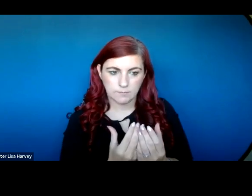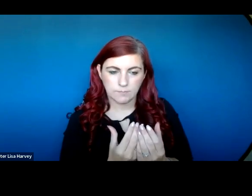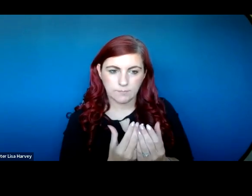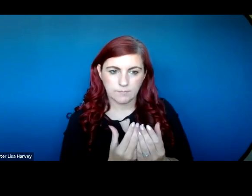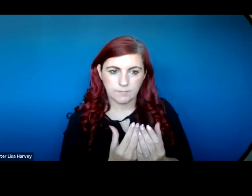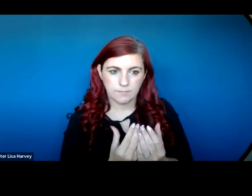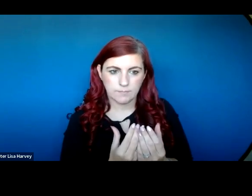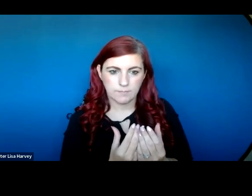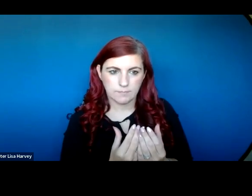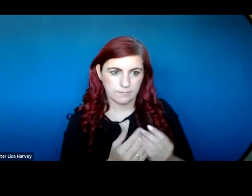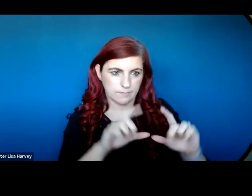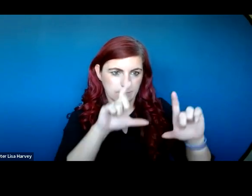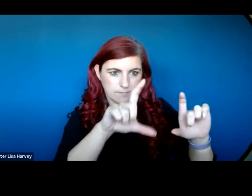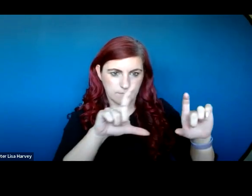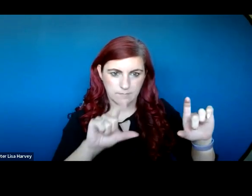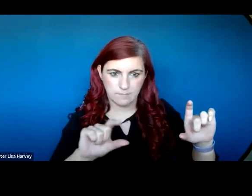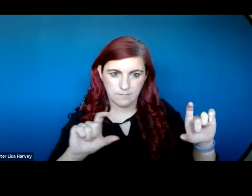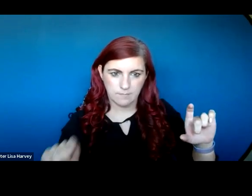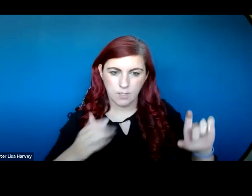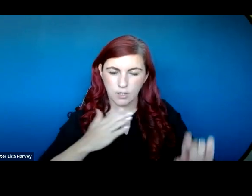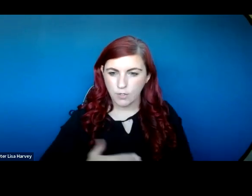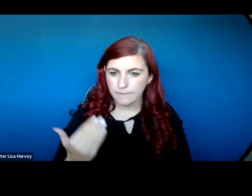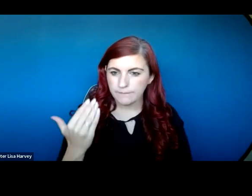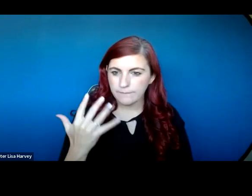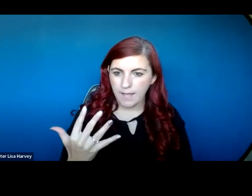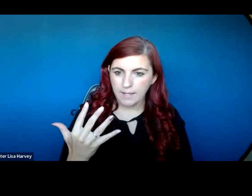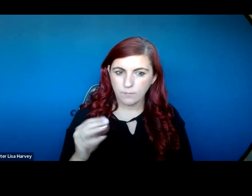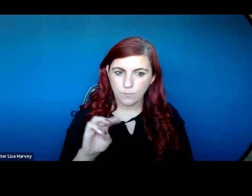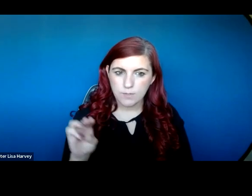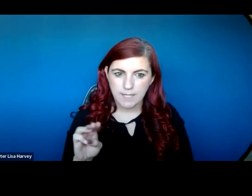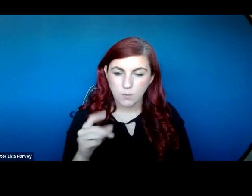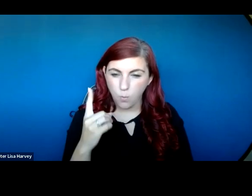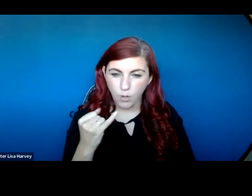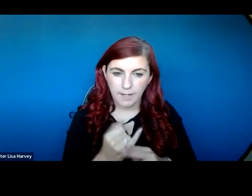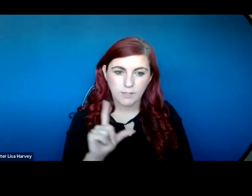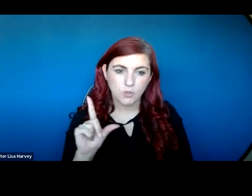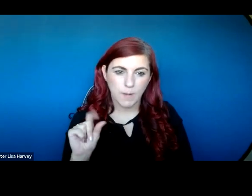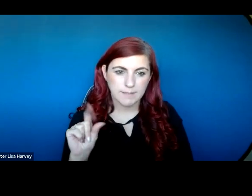This bar chart illustrates that just 5%, that's one in 20, of non-disabled